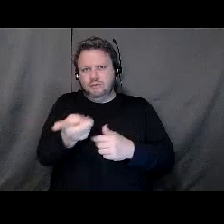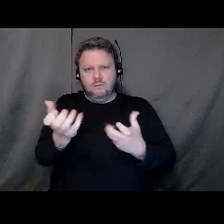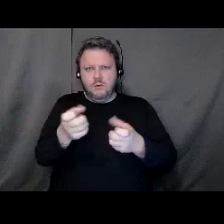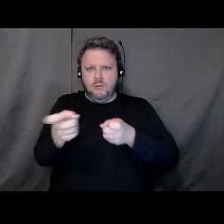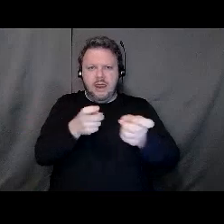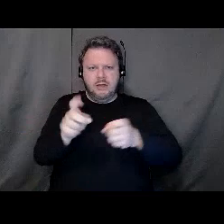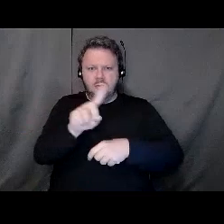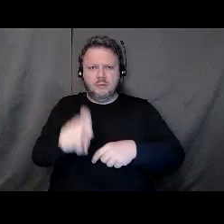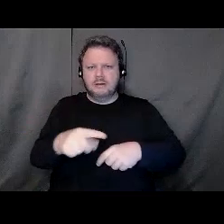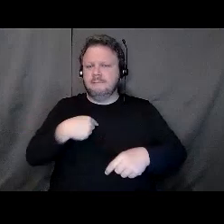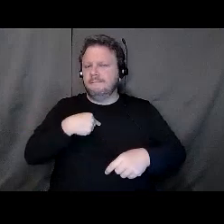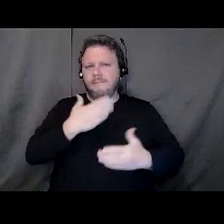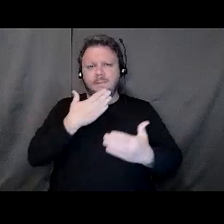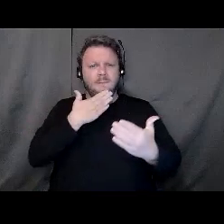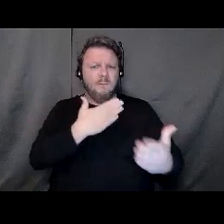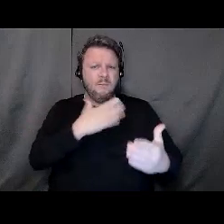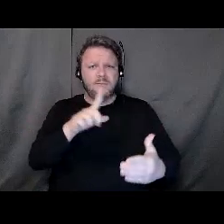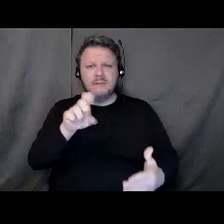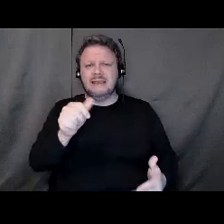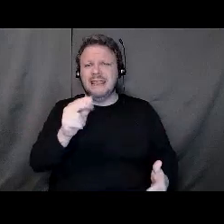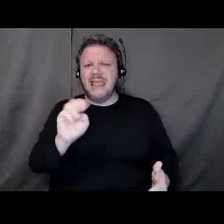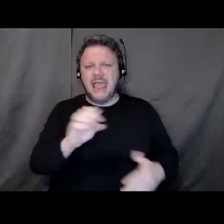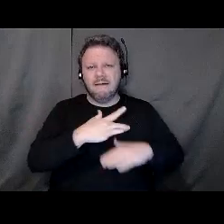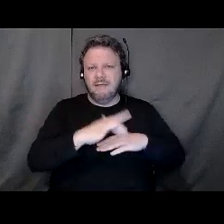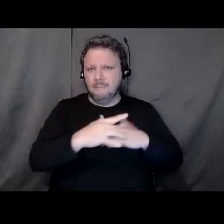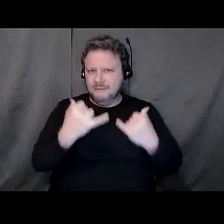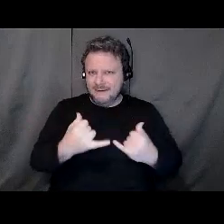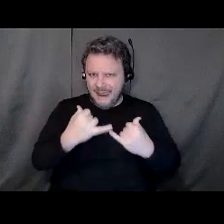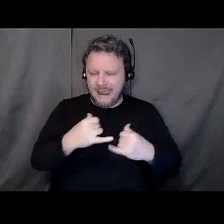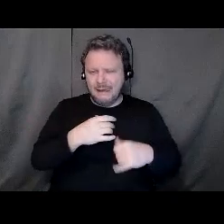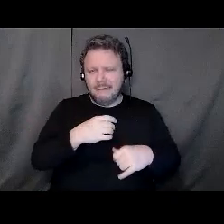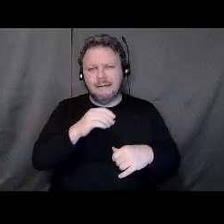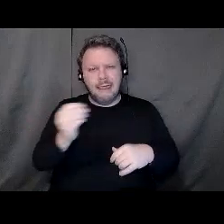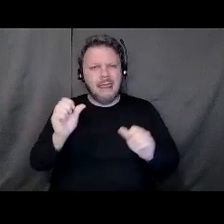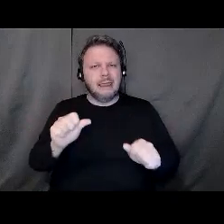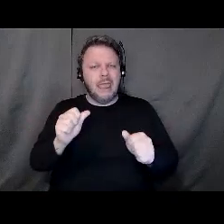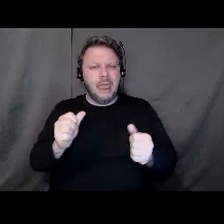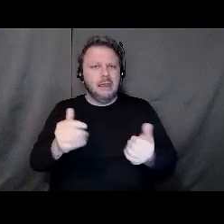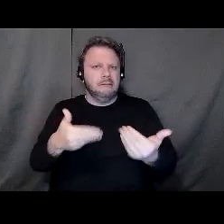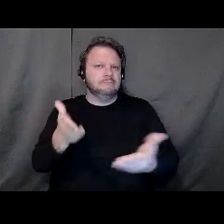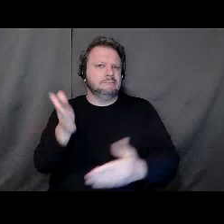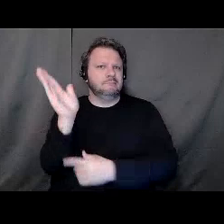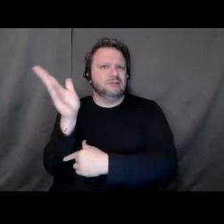I'm just grateful that Leanne was available today and was able to bring this to us.